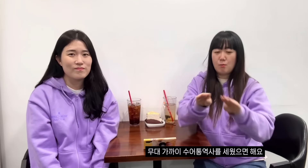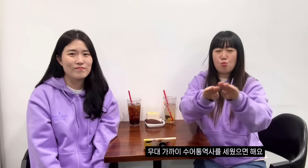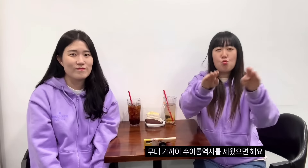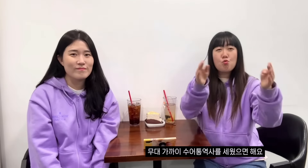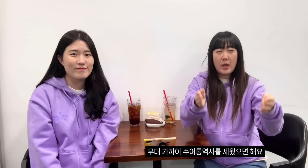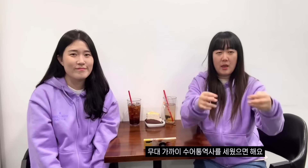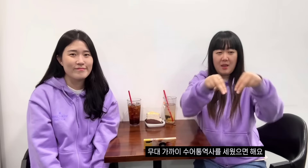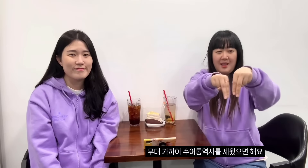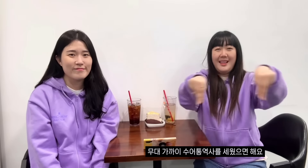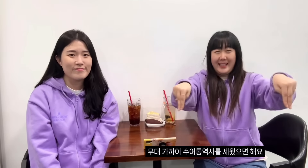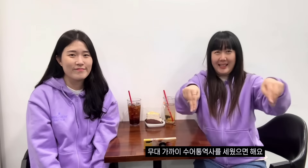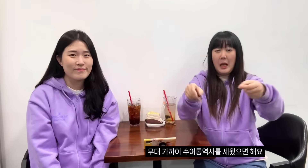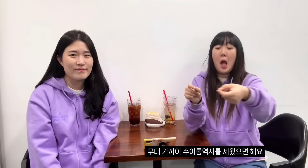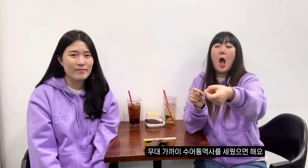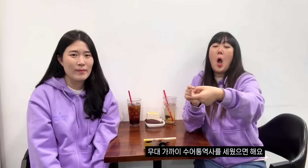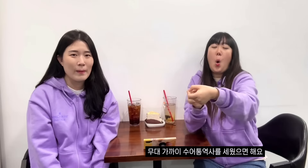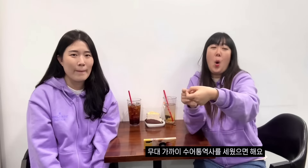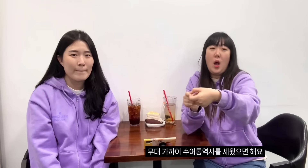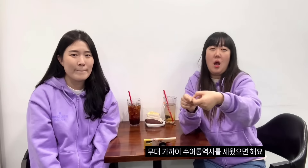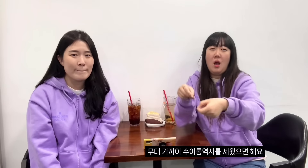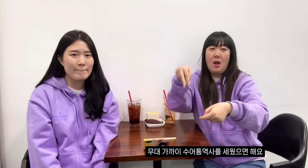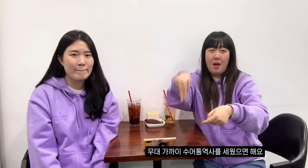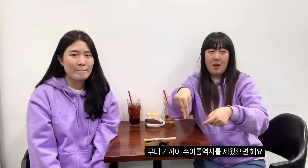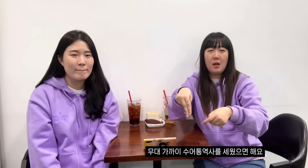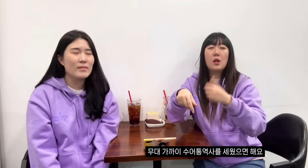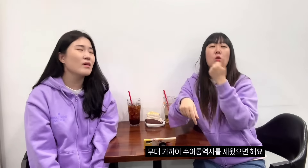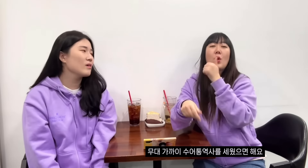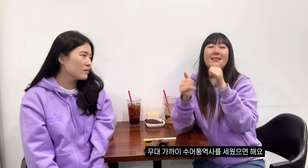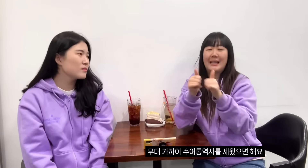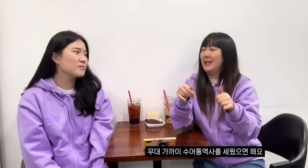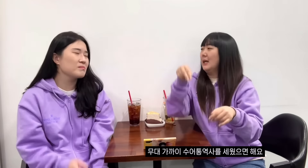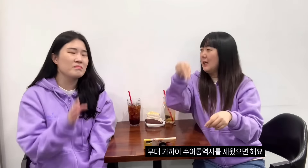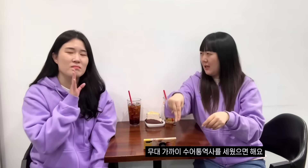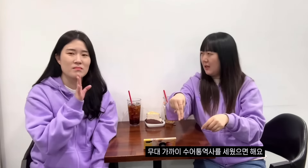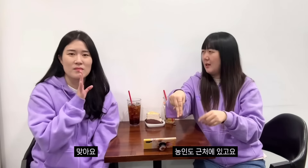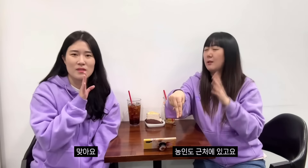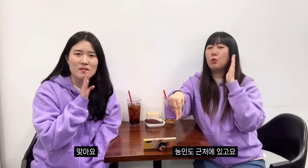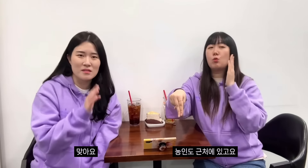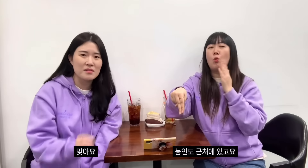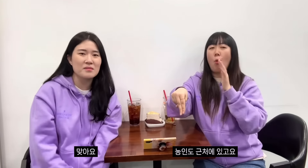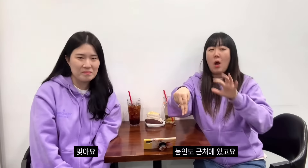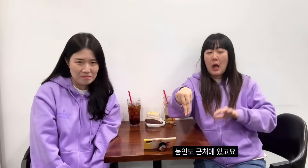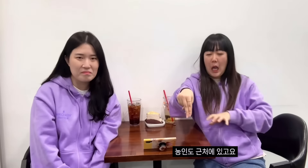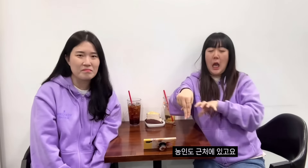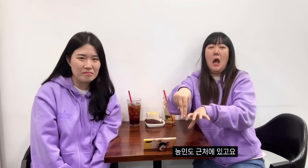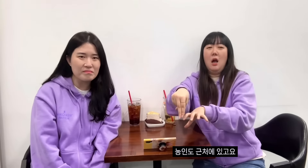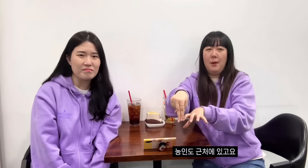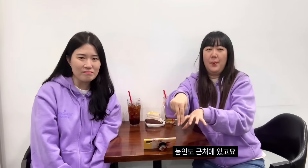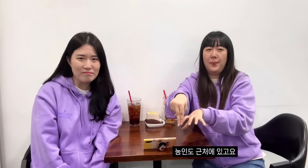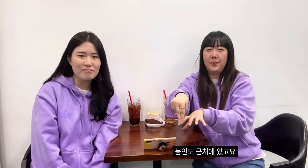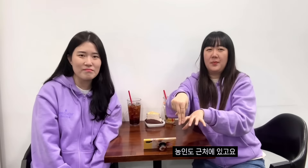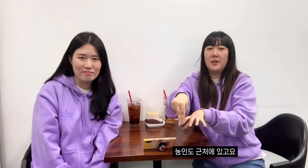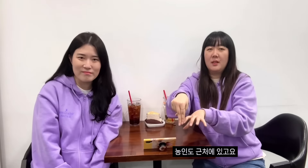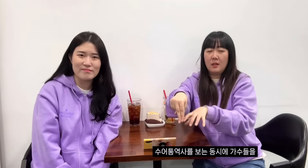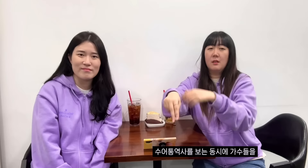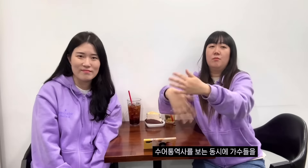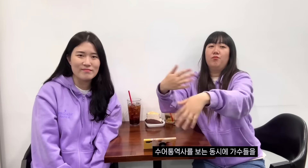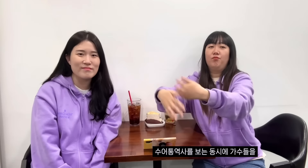I would like to set up a sign language interpreter near the stage. deaf is also nearby